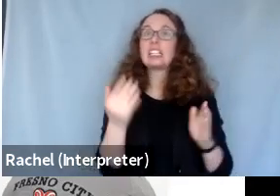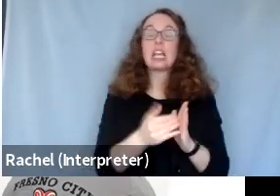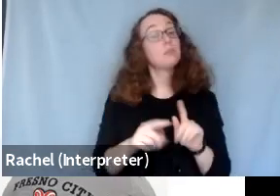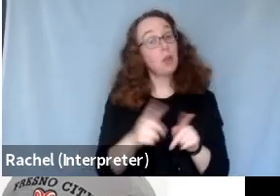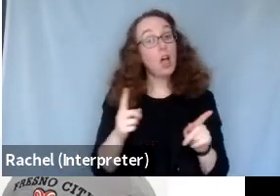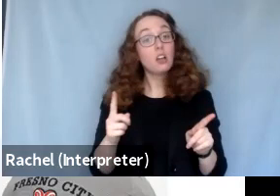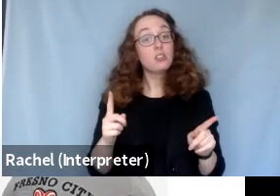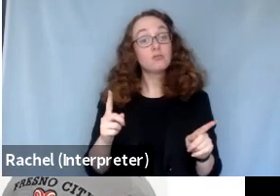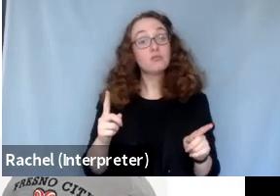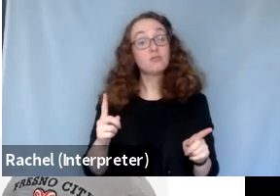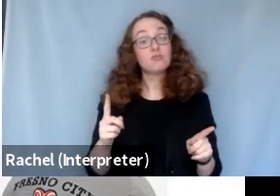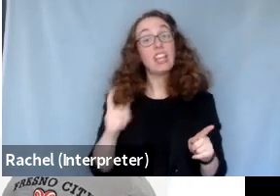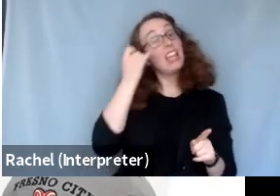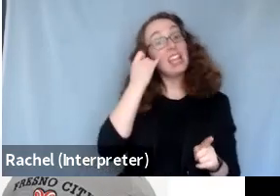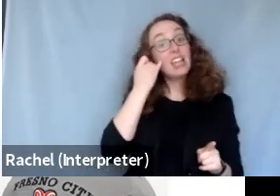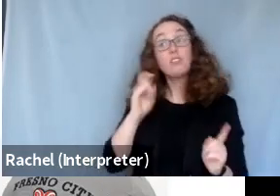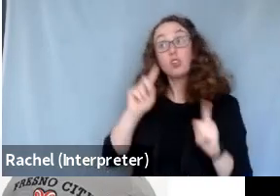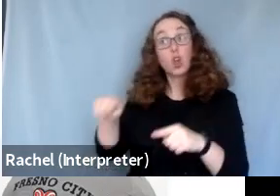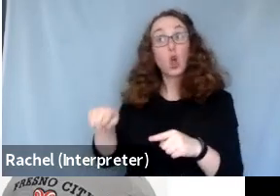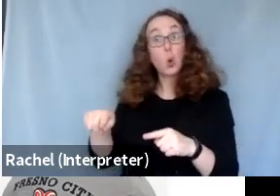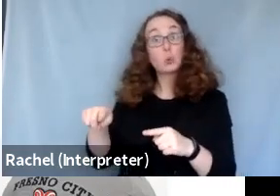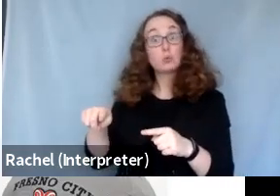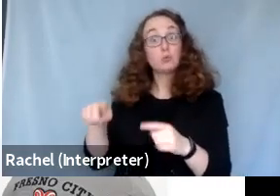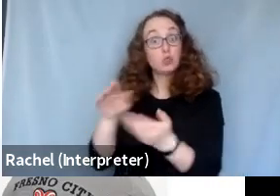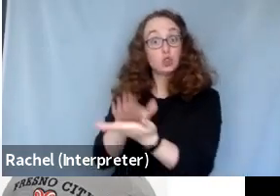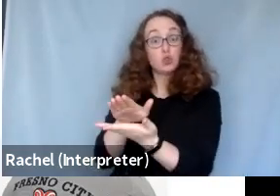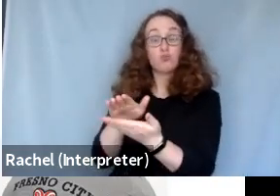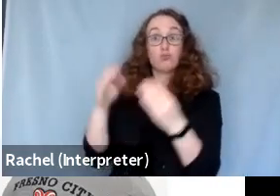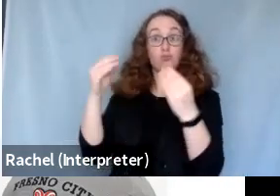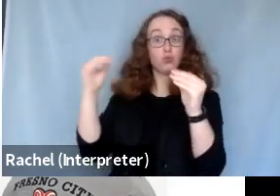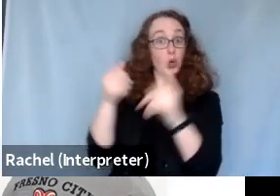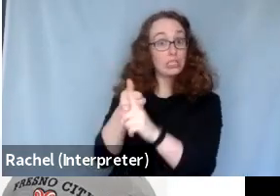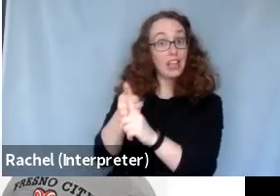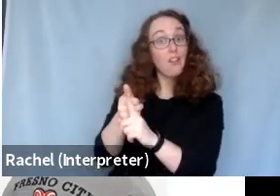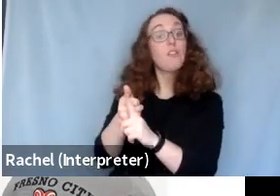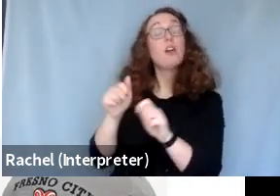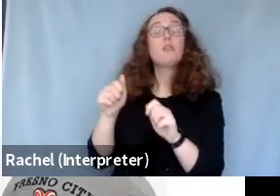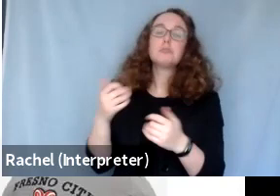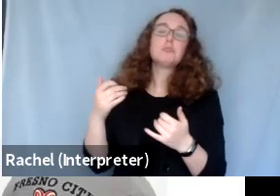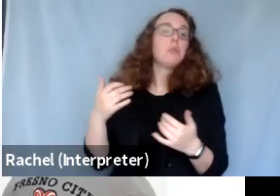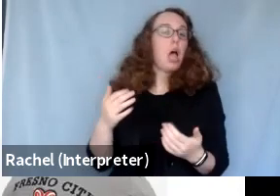you guys if you do drop by, and and you can stand in the sun or just want a drink, or refresh yourself we do have some stuff